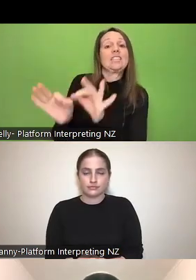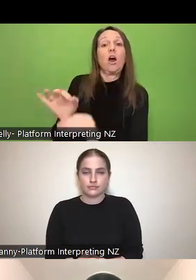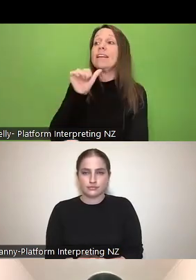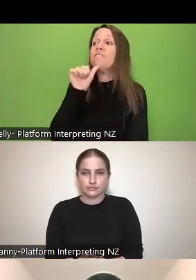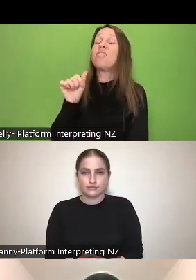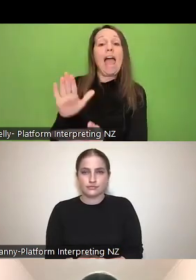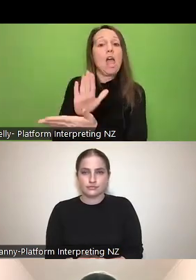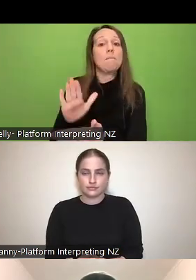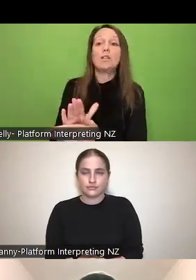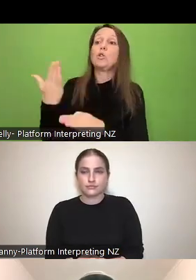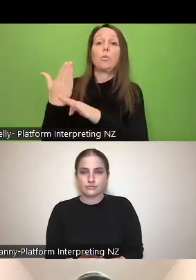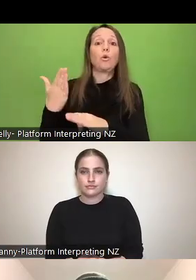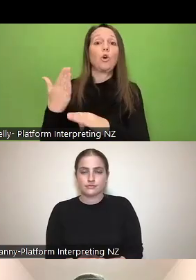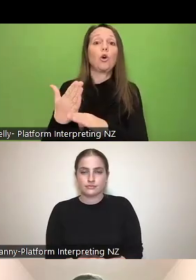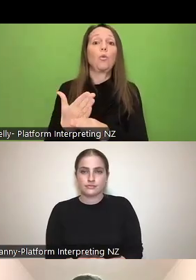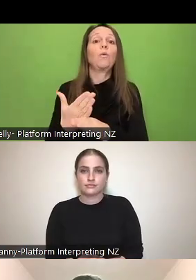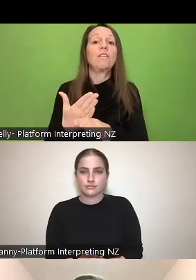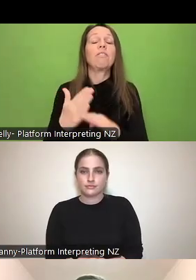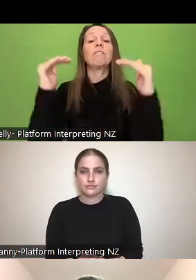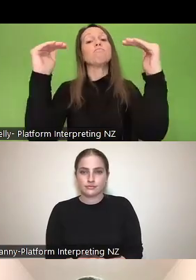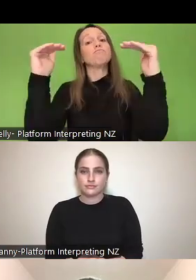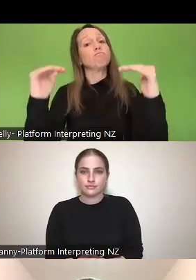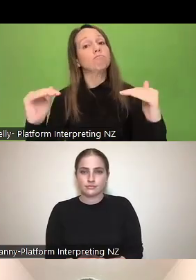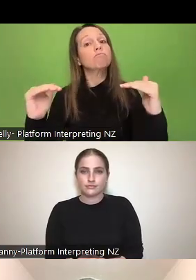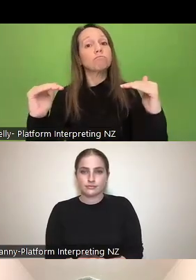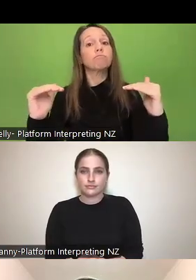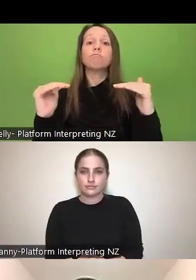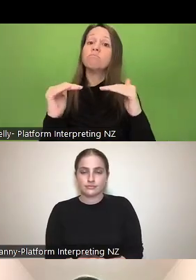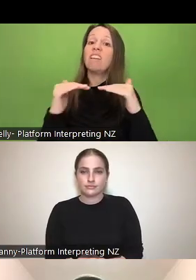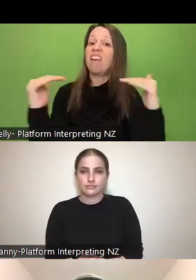with less than perfect conditions. And what we mean when we talk about